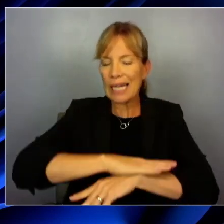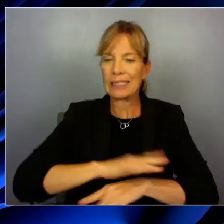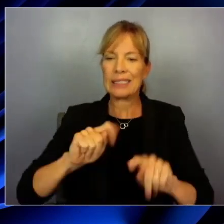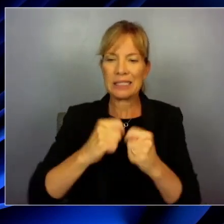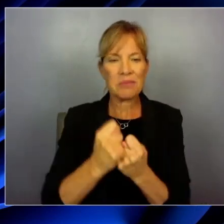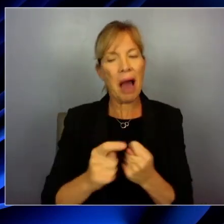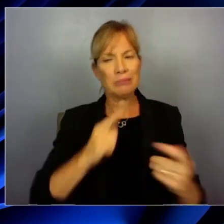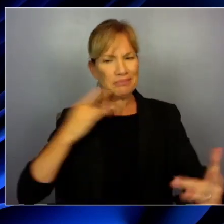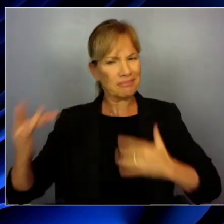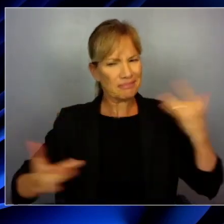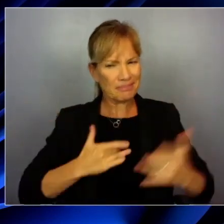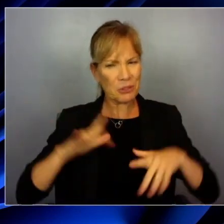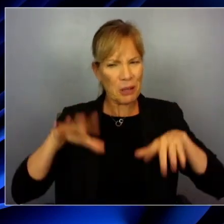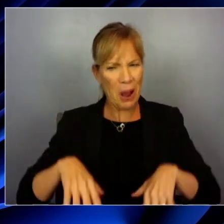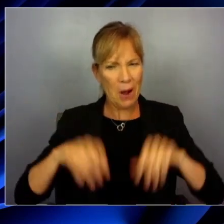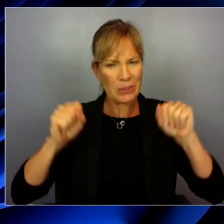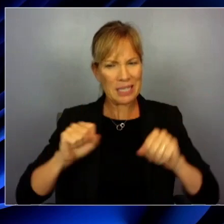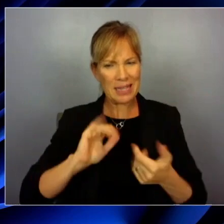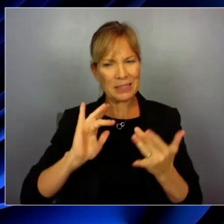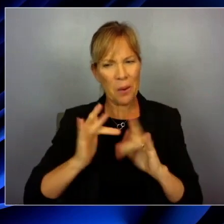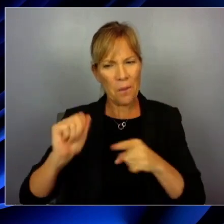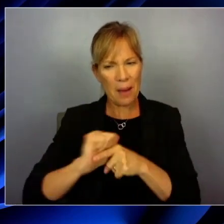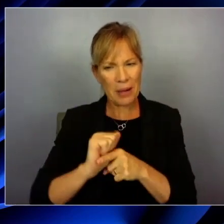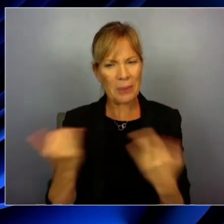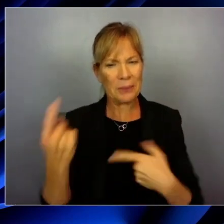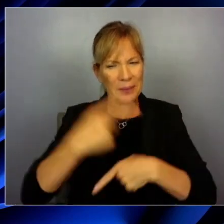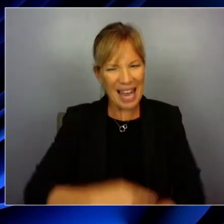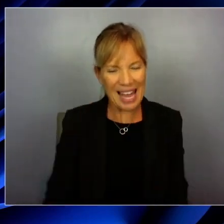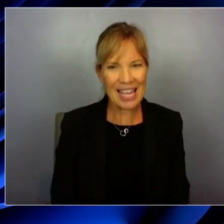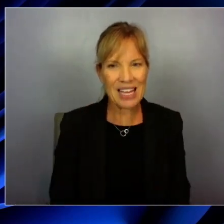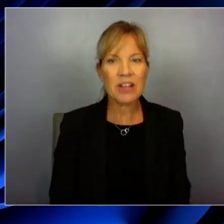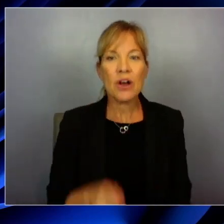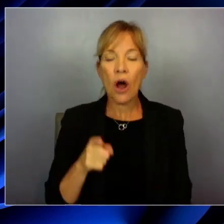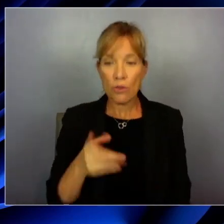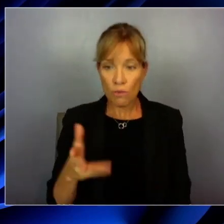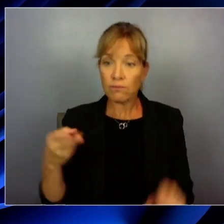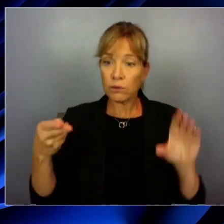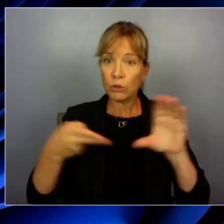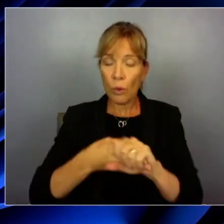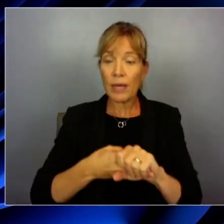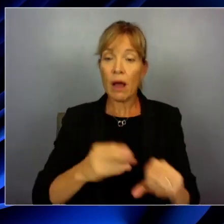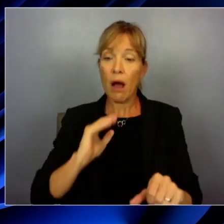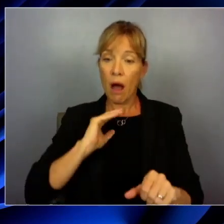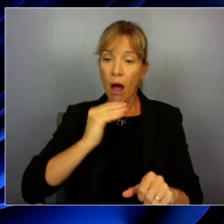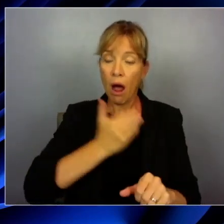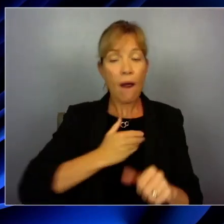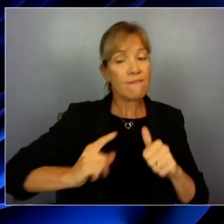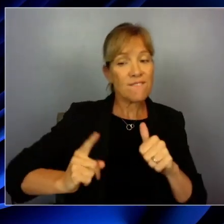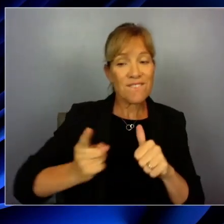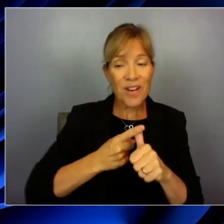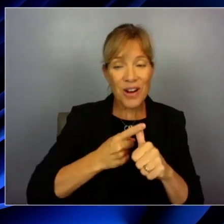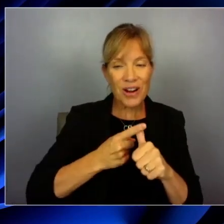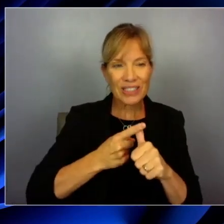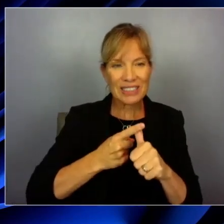be hosting the webinar today. You have joined our first in a series of webinars.